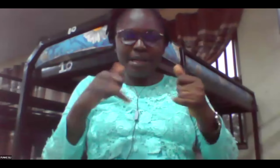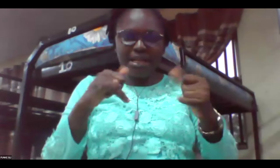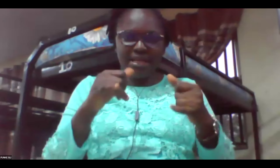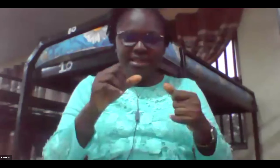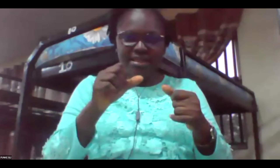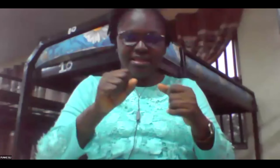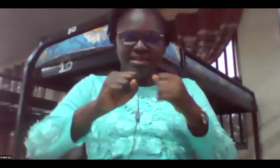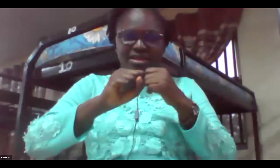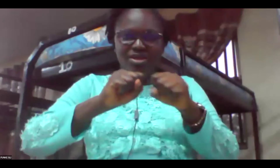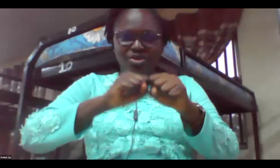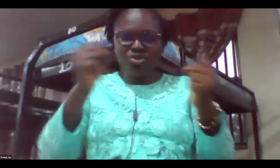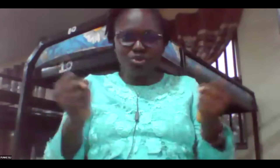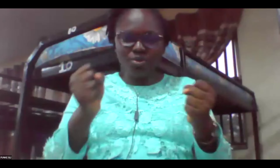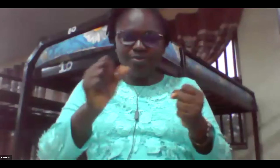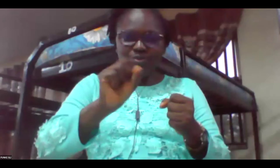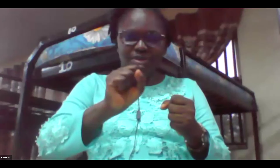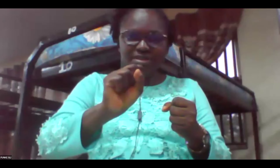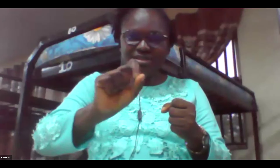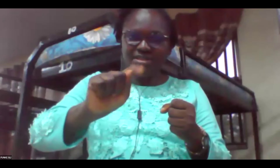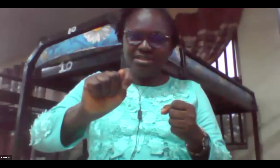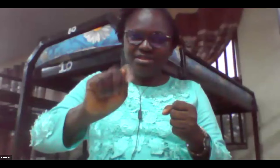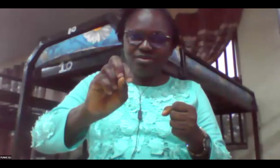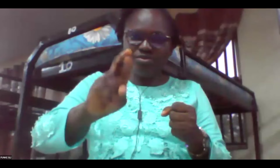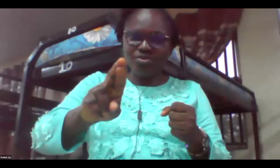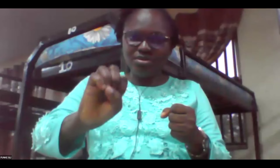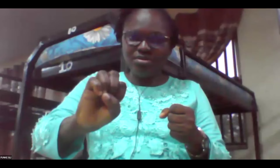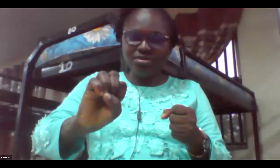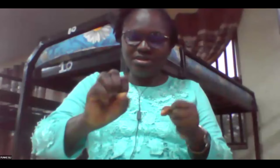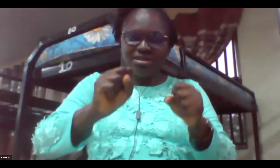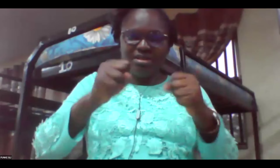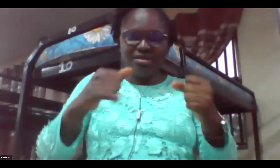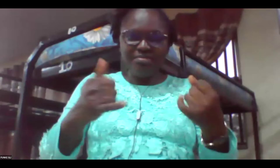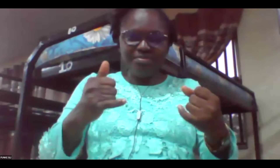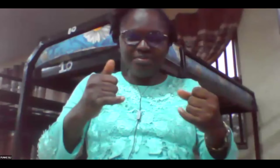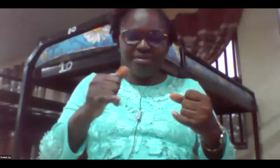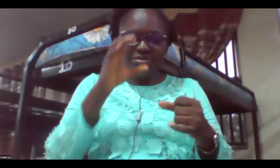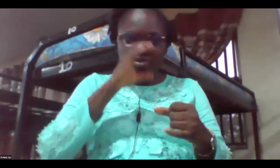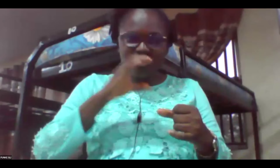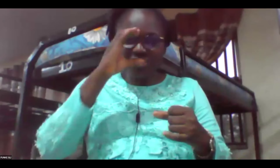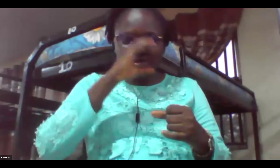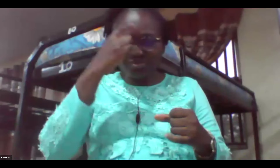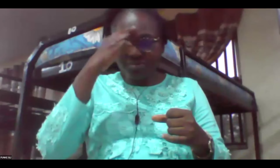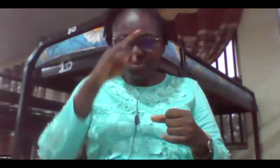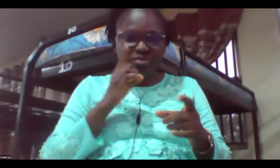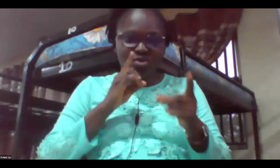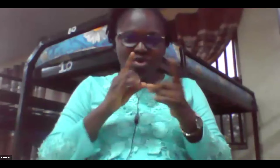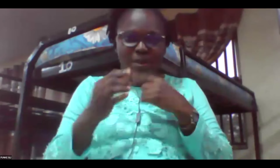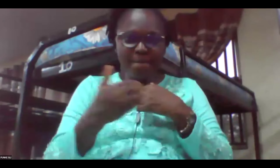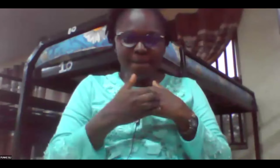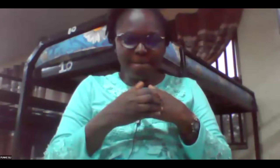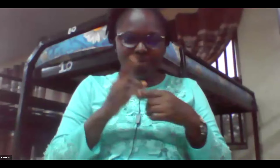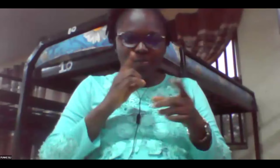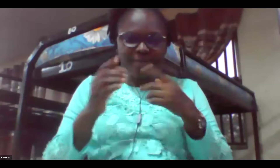on your phone. I know many of you are used to play store you on your play store. You search for talk back, you just type, talk back.